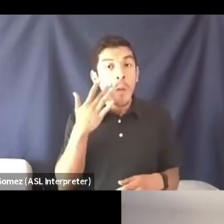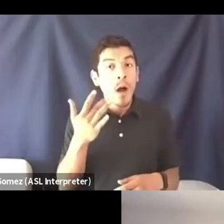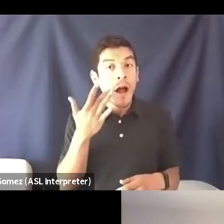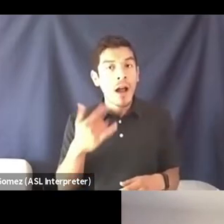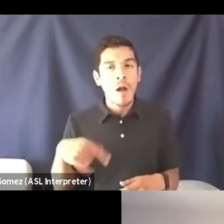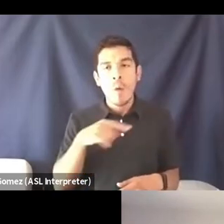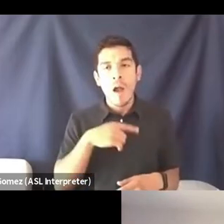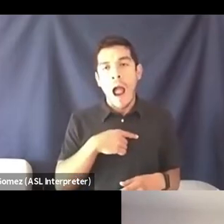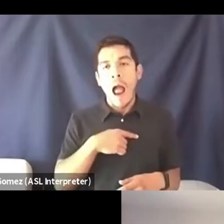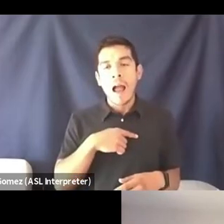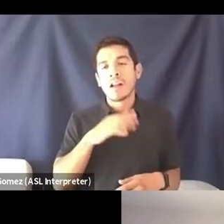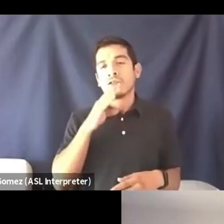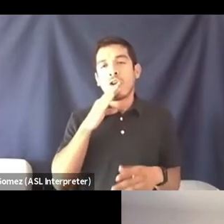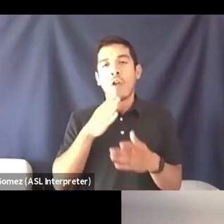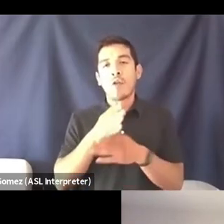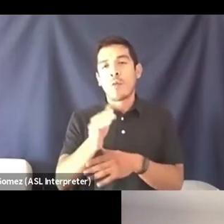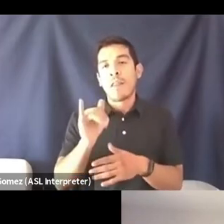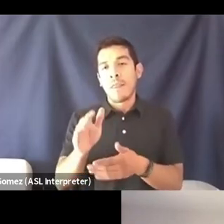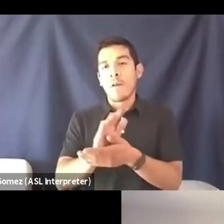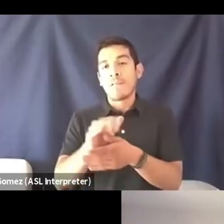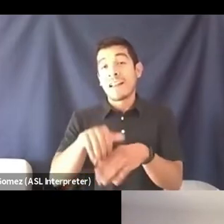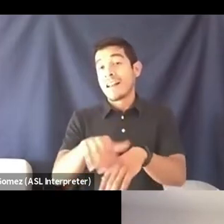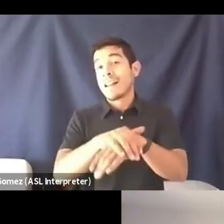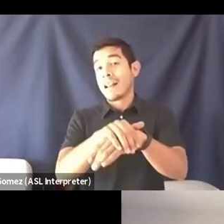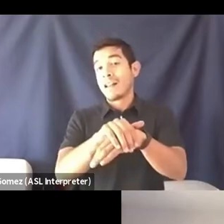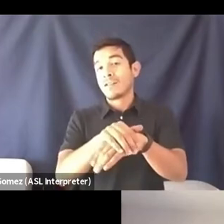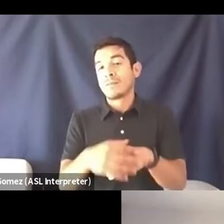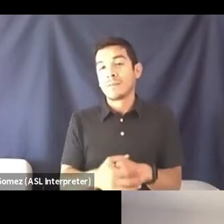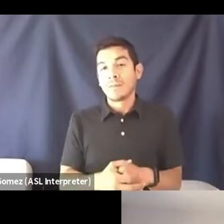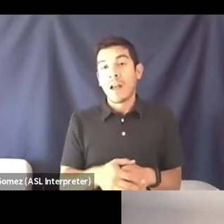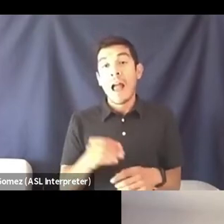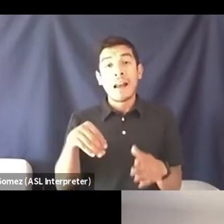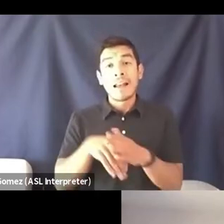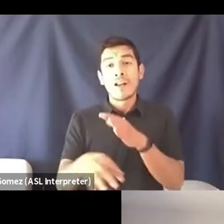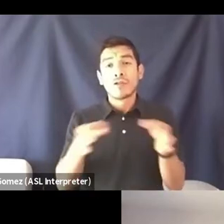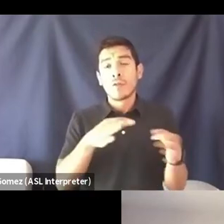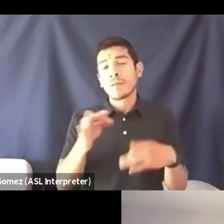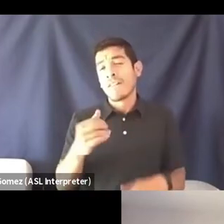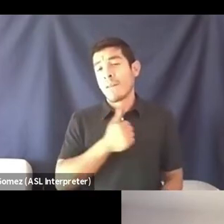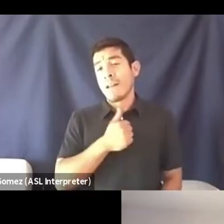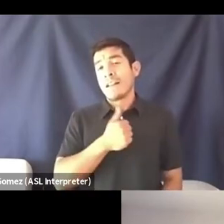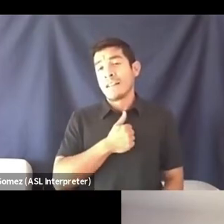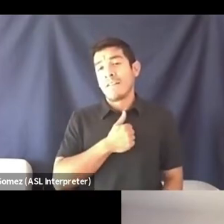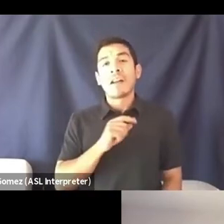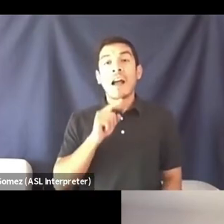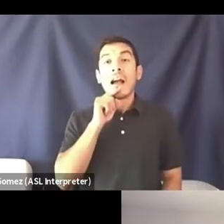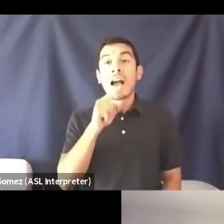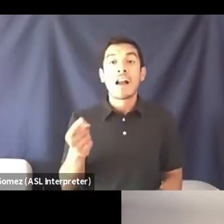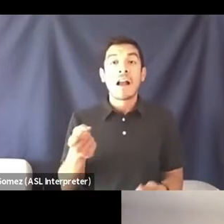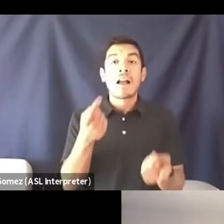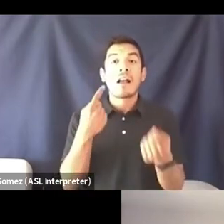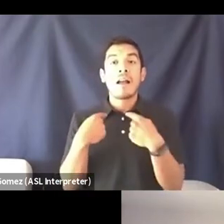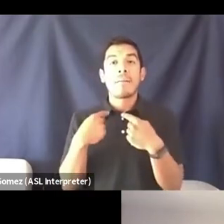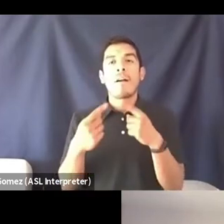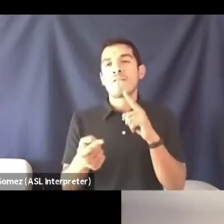the film in English. And in terms of like myself, it actually came from ethical question.